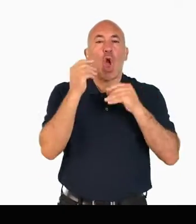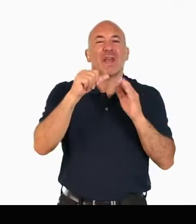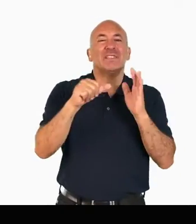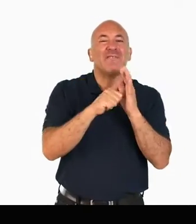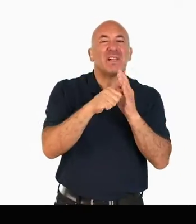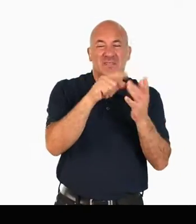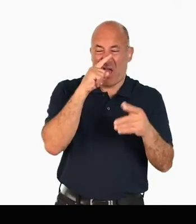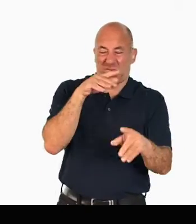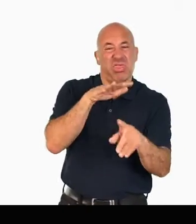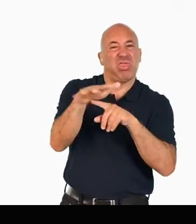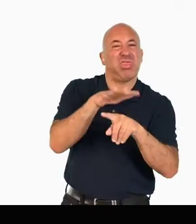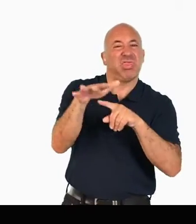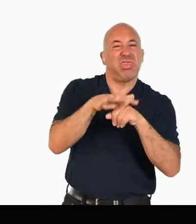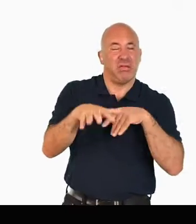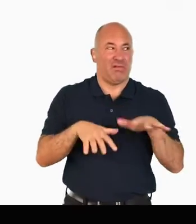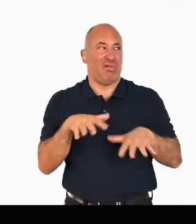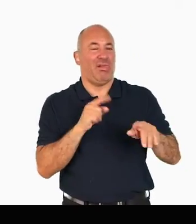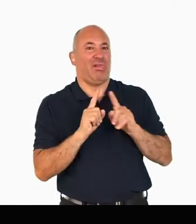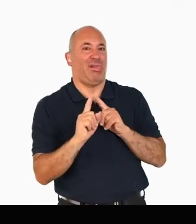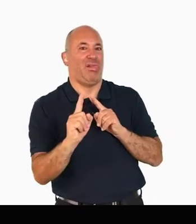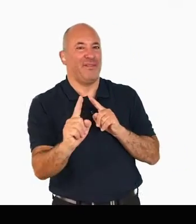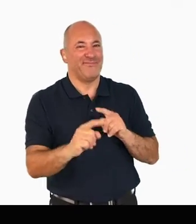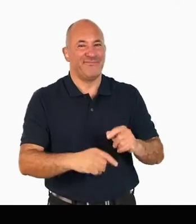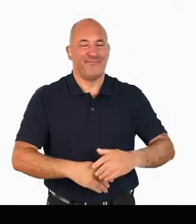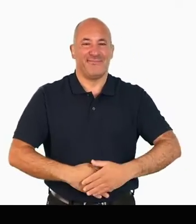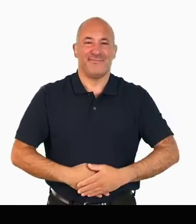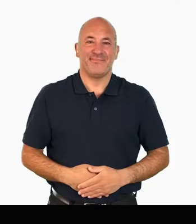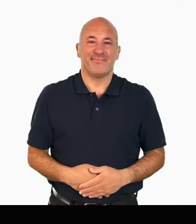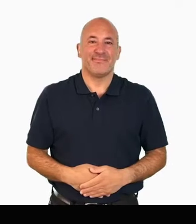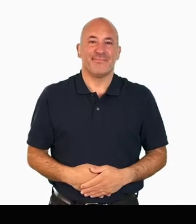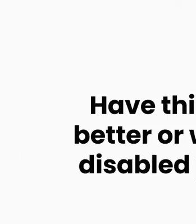some can take the mickey out of people with learning difficulties and that